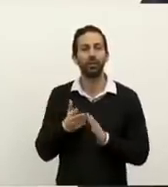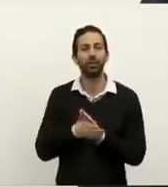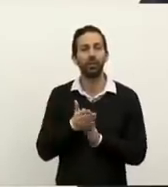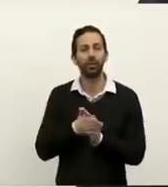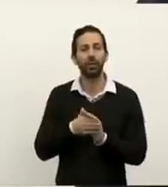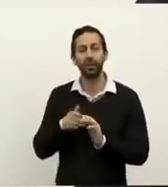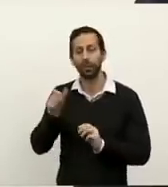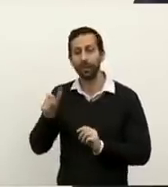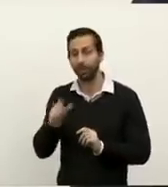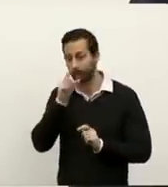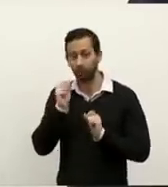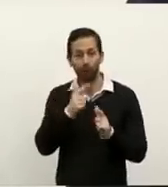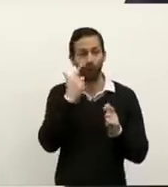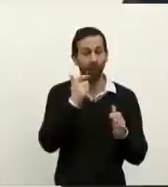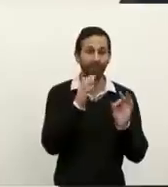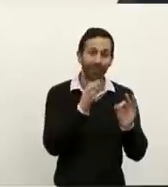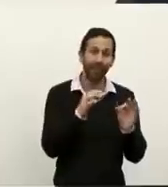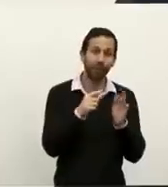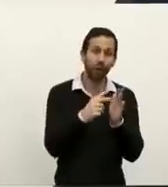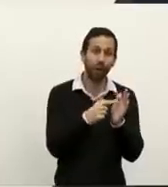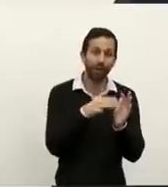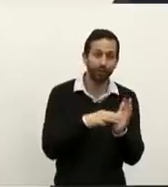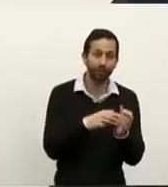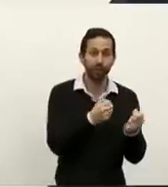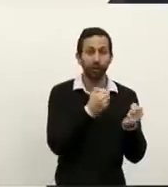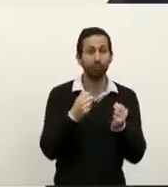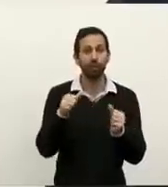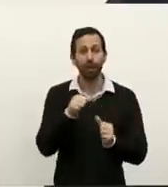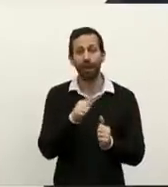to go off and find the exact item, bring back the proposal,